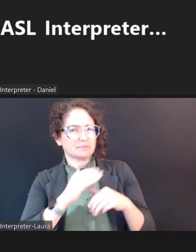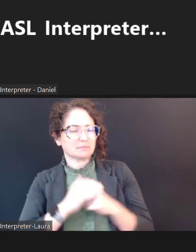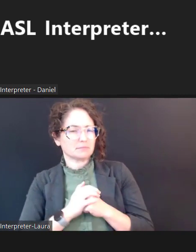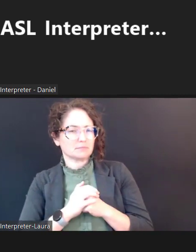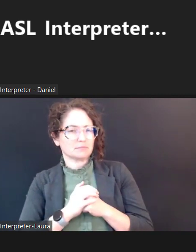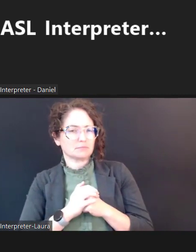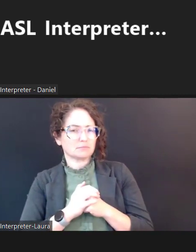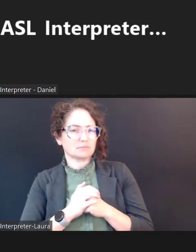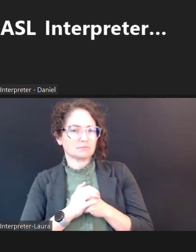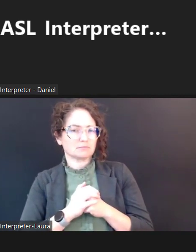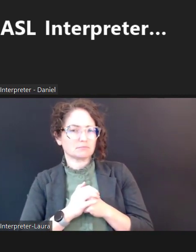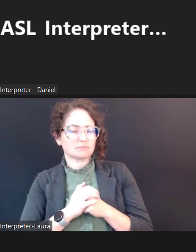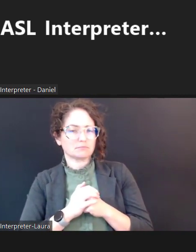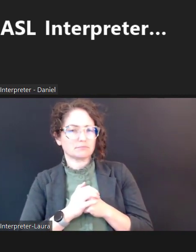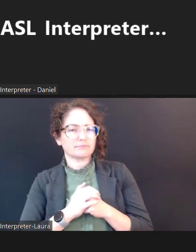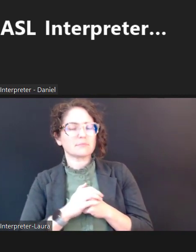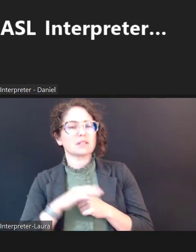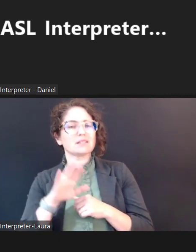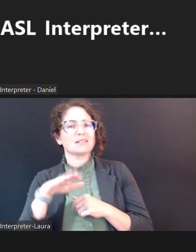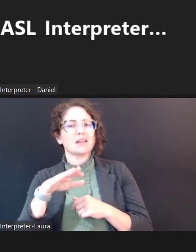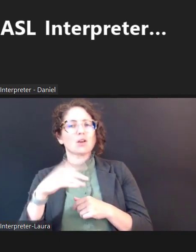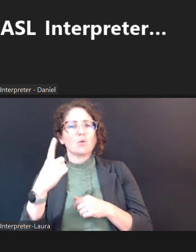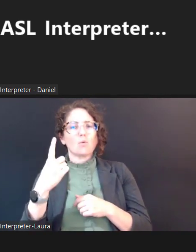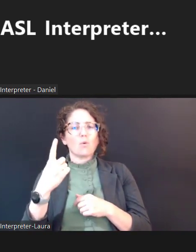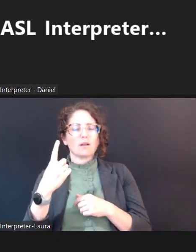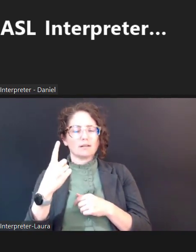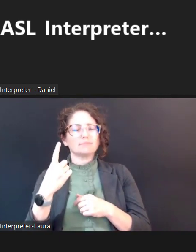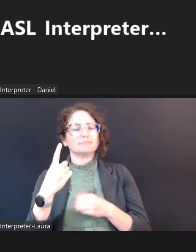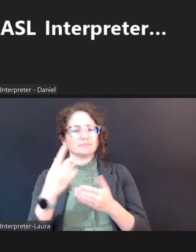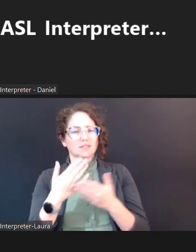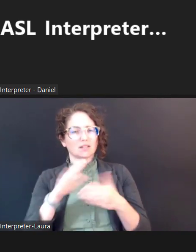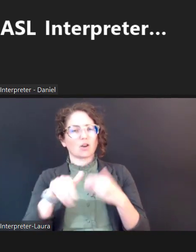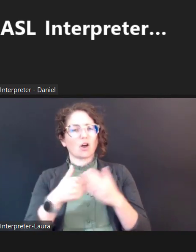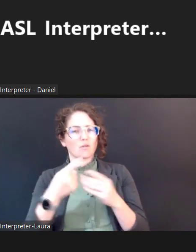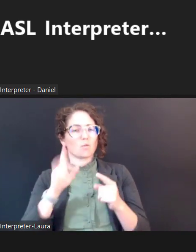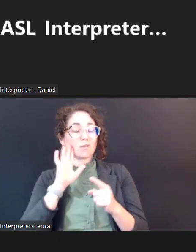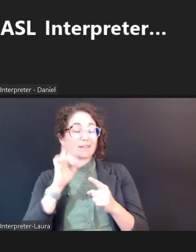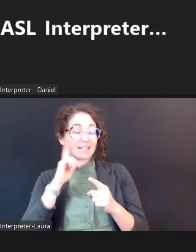Foust: One of the things that you all will hear us say several times